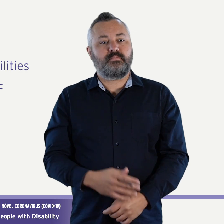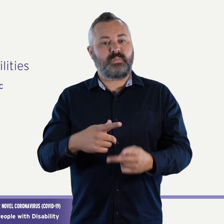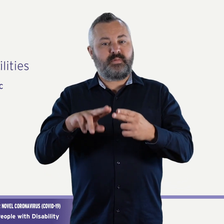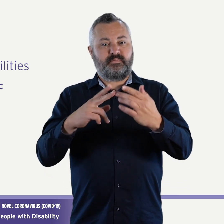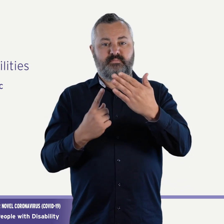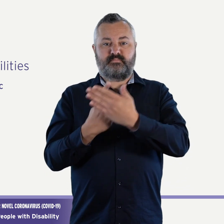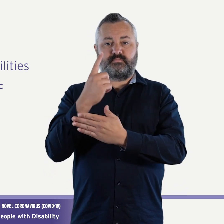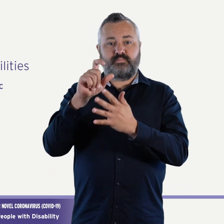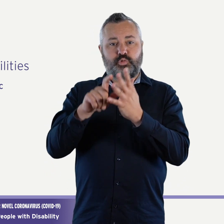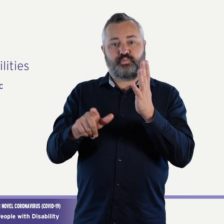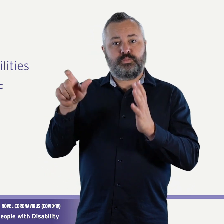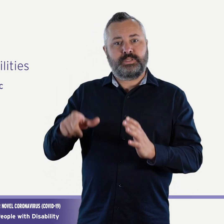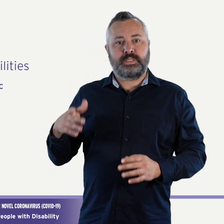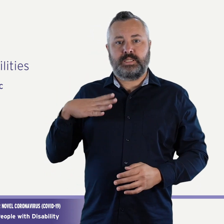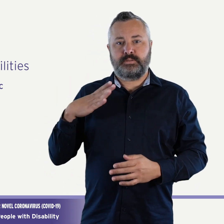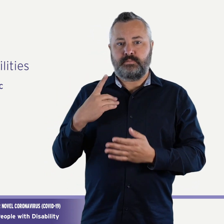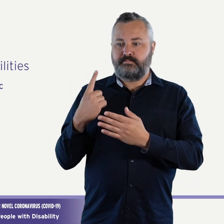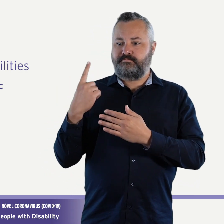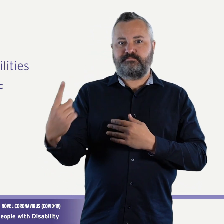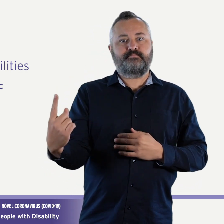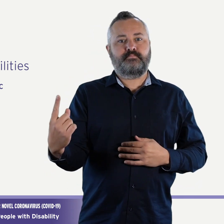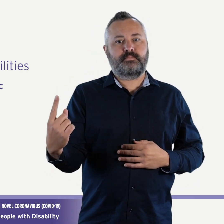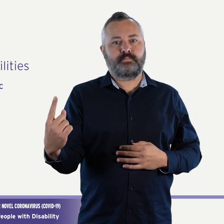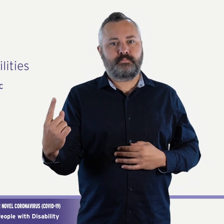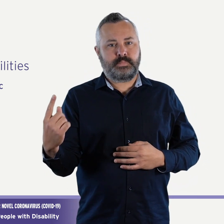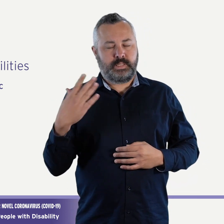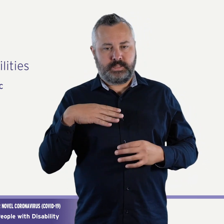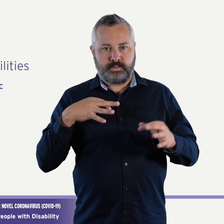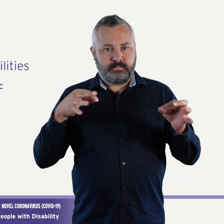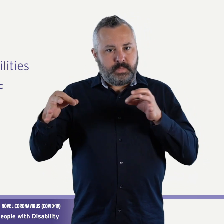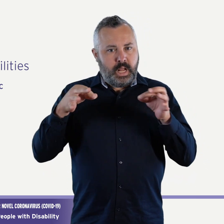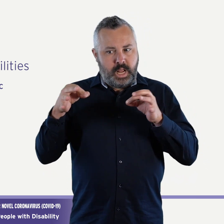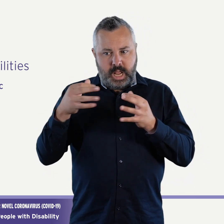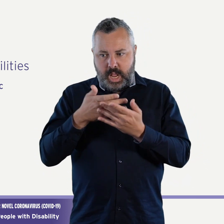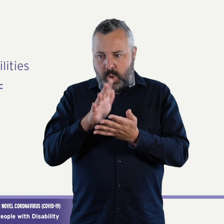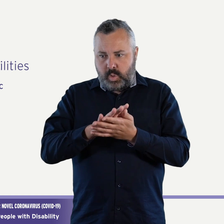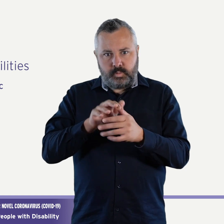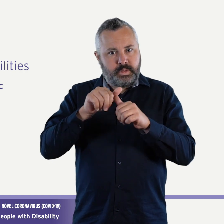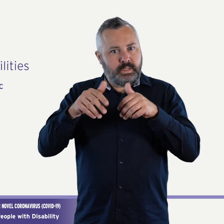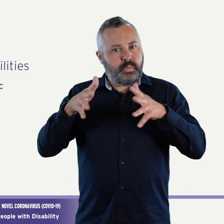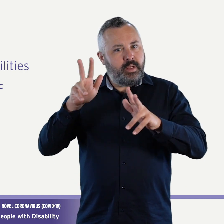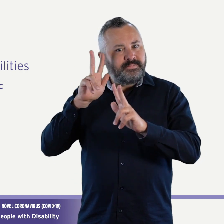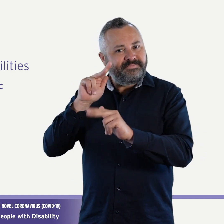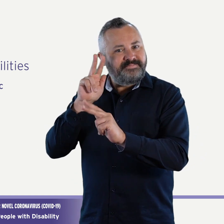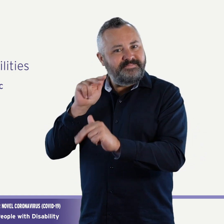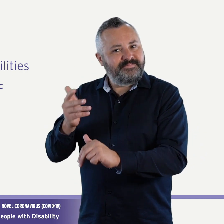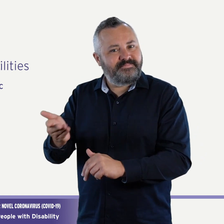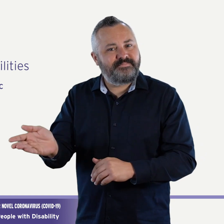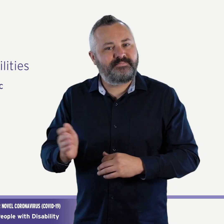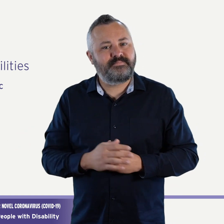Should control measures—such as isolation and/or quarantine be required for people with disability